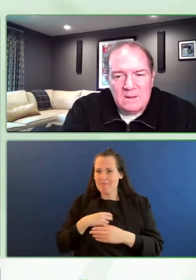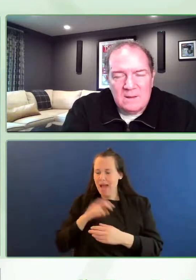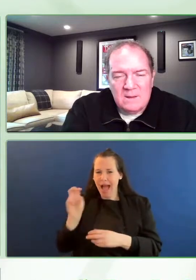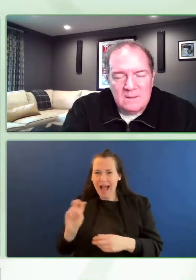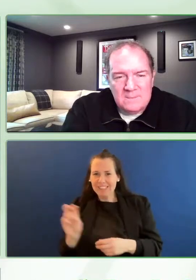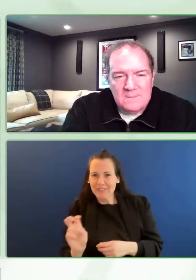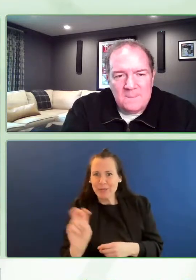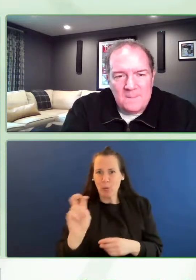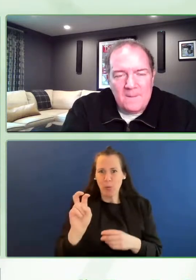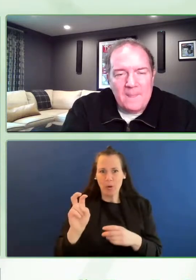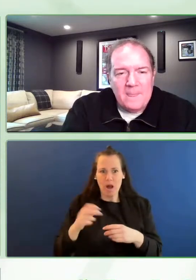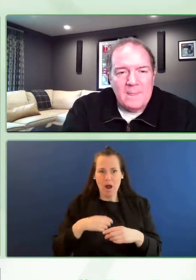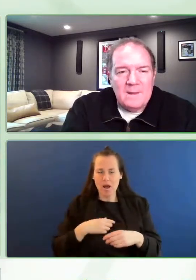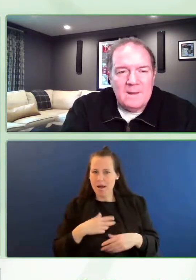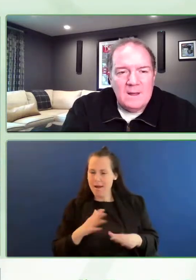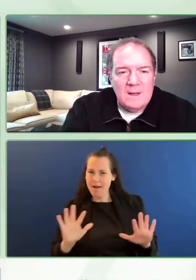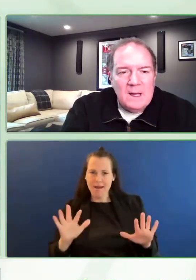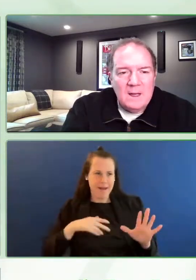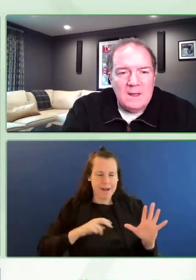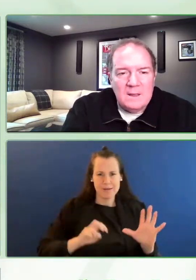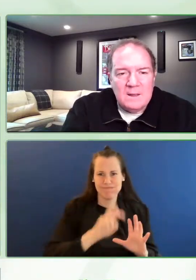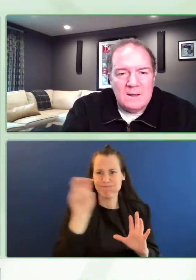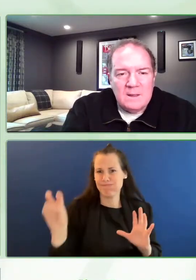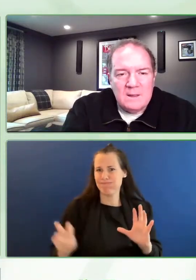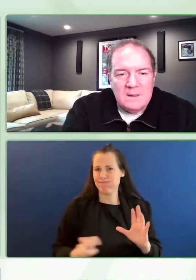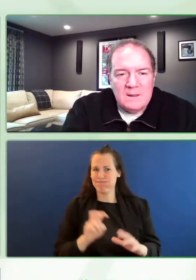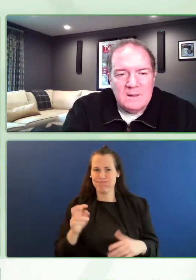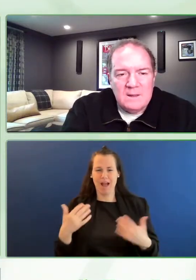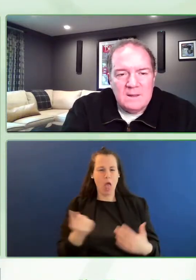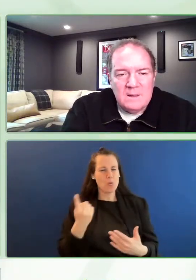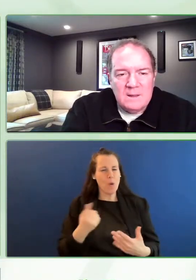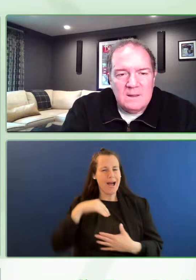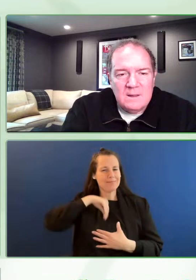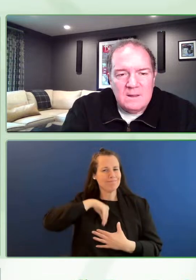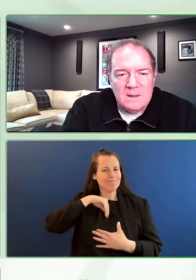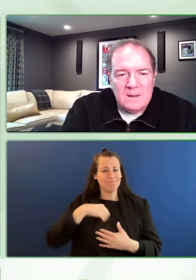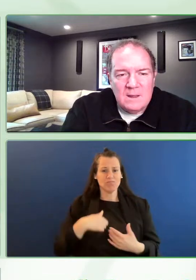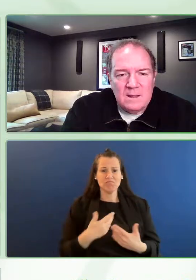I doping to shallow water and broke my neck, instantly paralysed from the chest down.